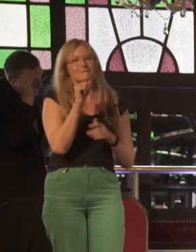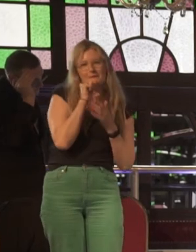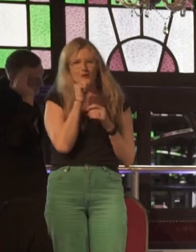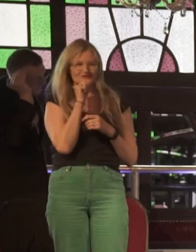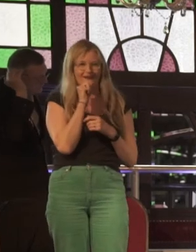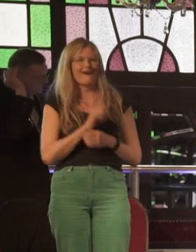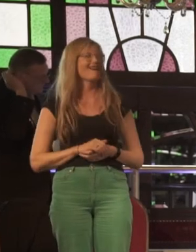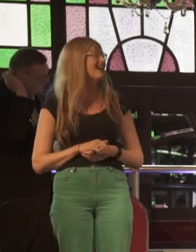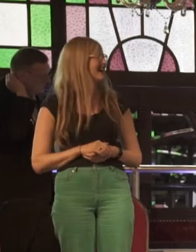Anyway, so ...